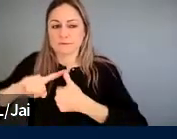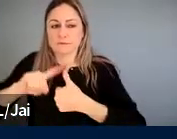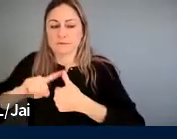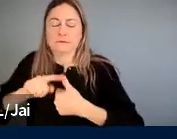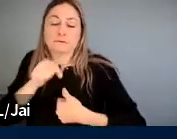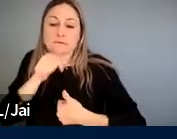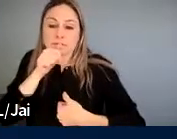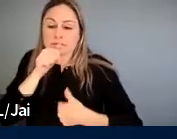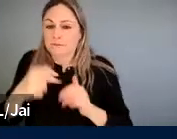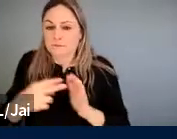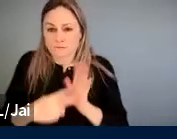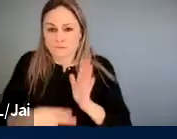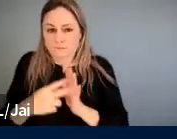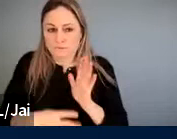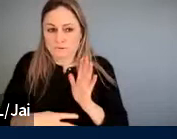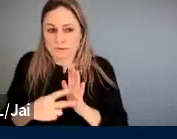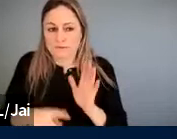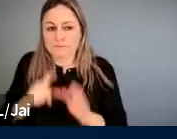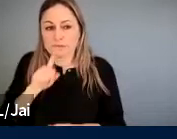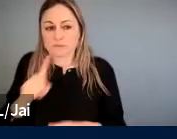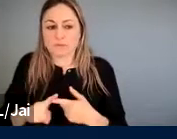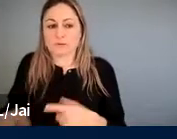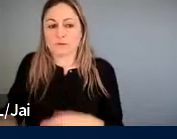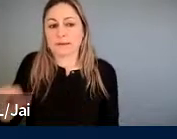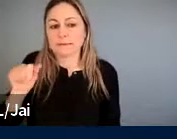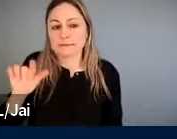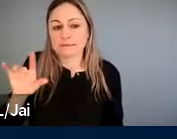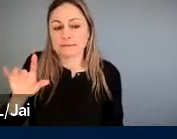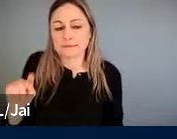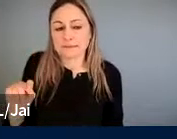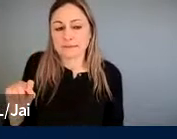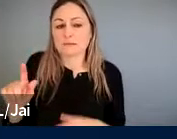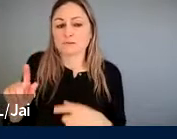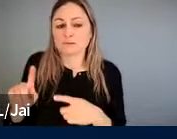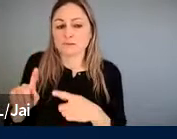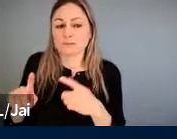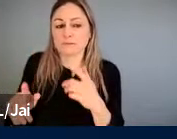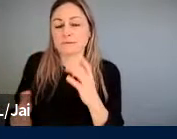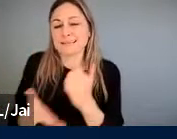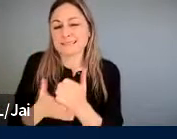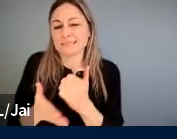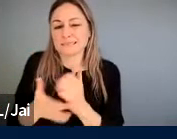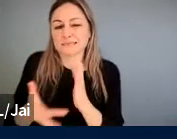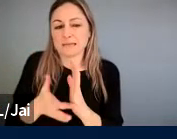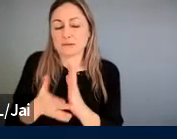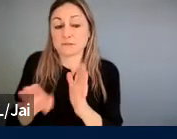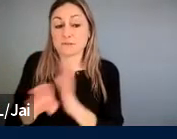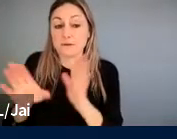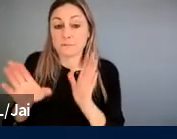Ensuring that assistive technology developers really are ensuring that the tool has privacy